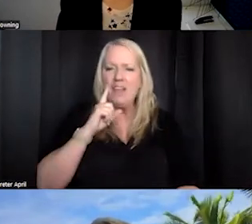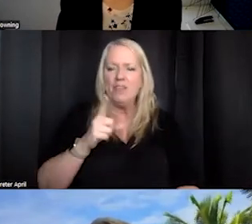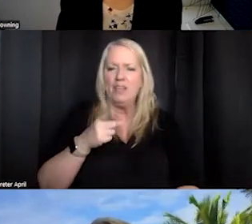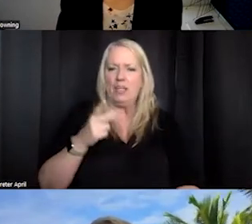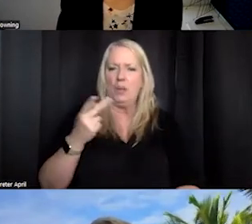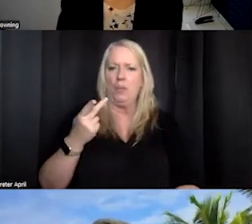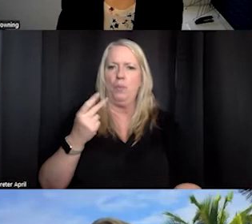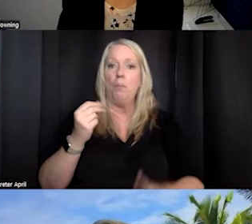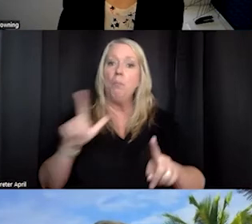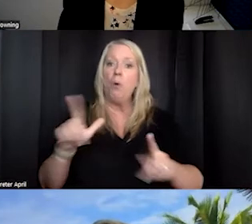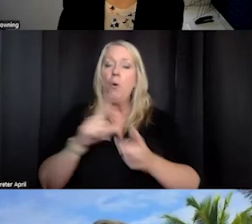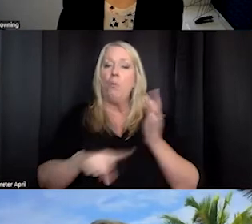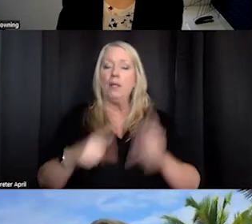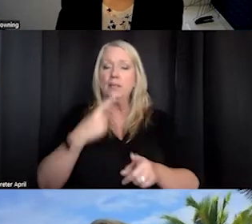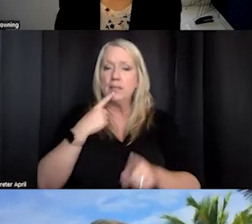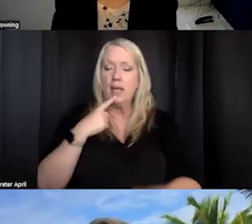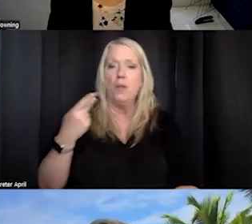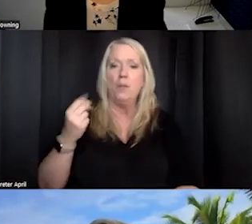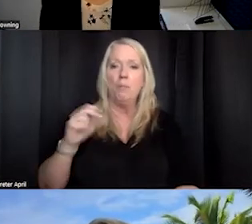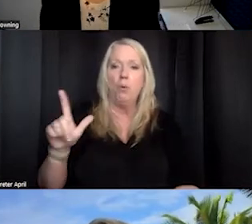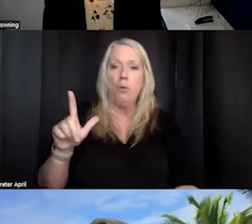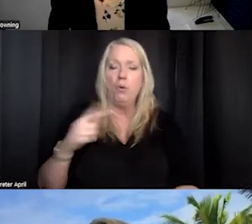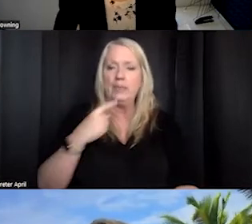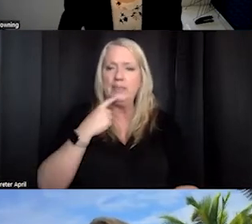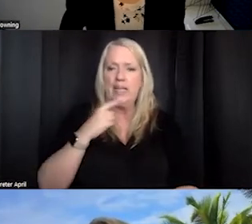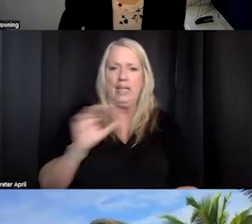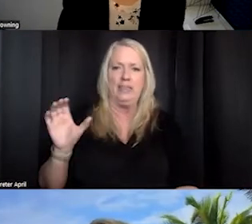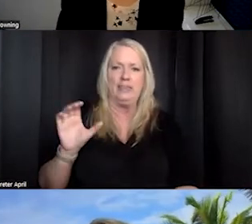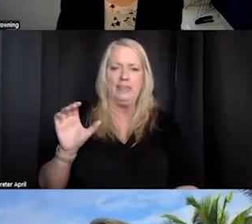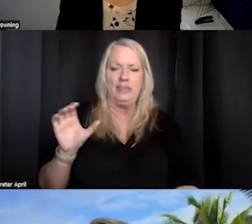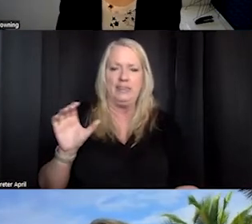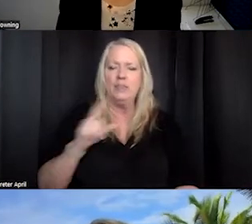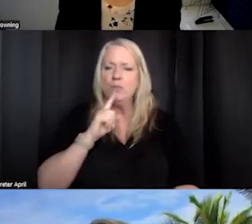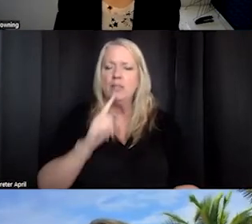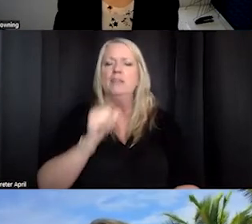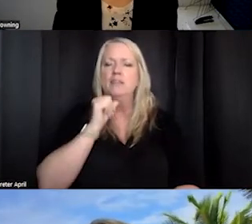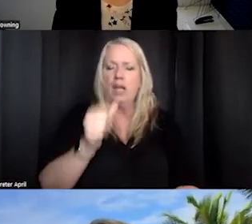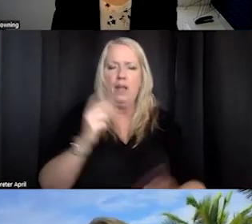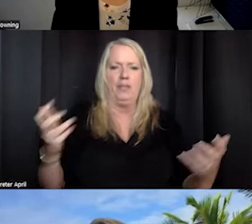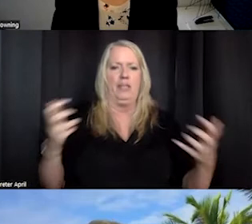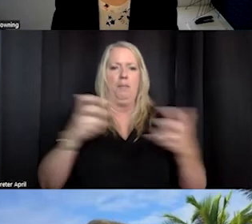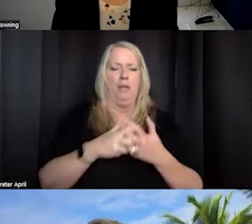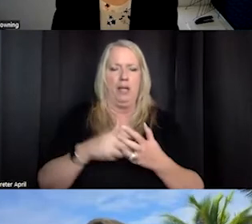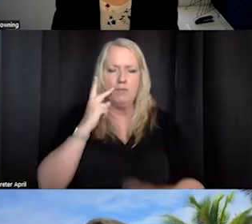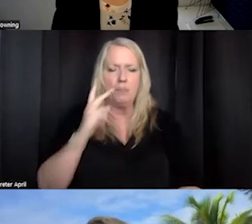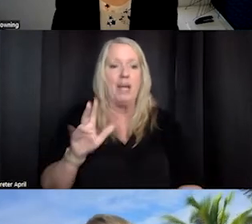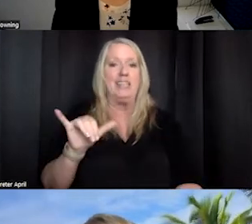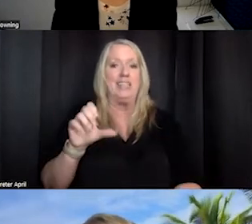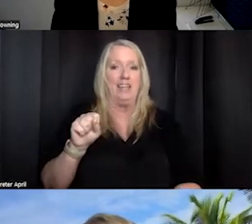POLL IS SAYING. C IS NOT THE COMBINED VISUAL. >>Y, THAT'S WHAT I THOUGHT IT WAS OF I AM GOING